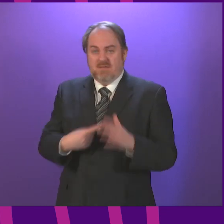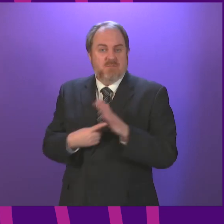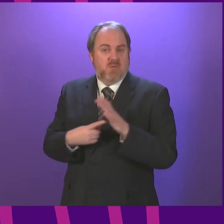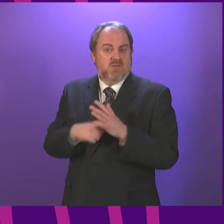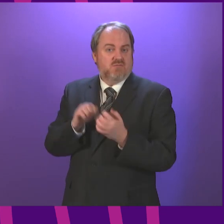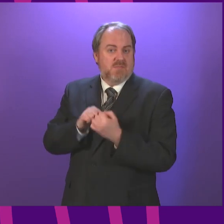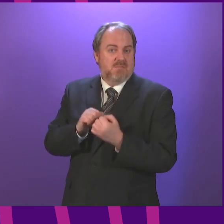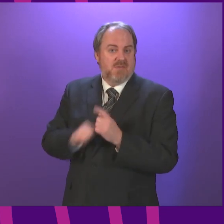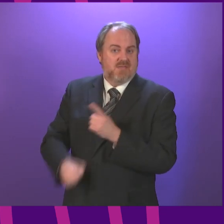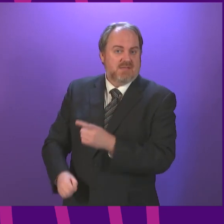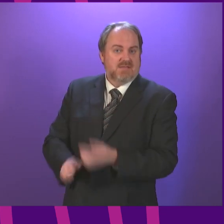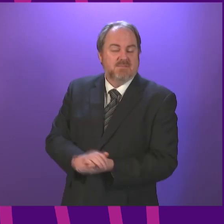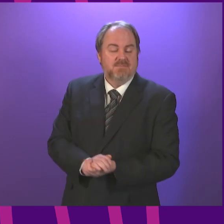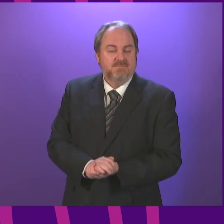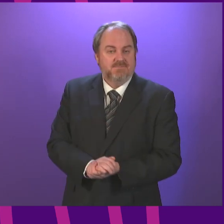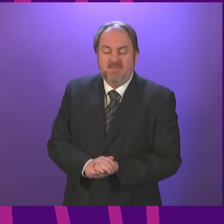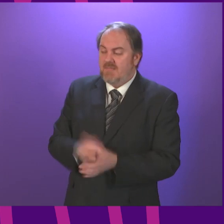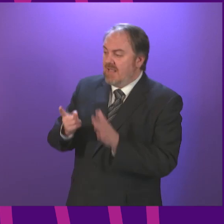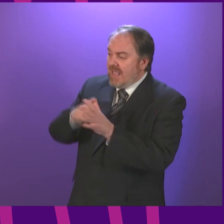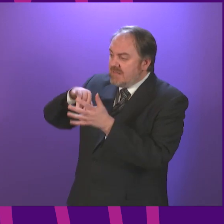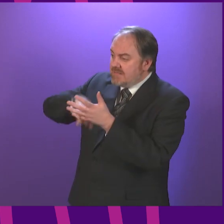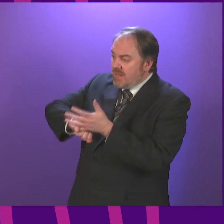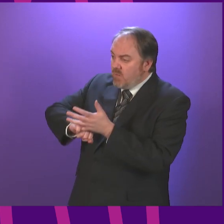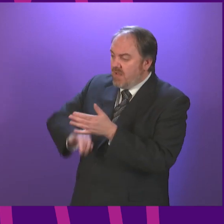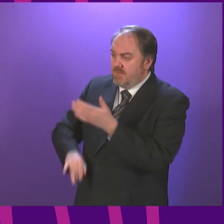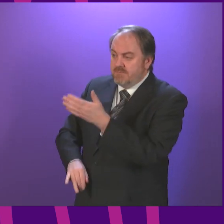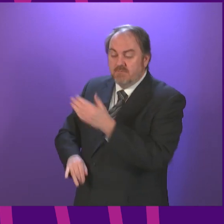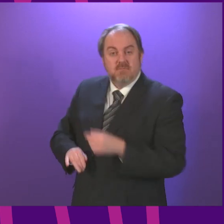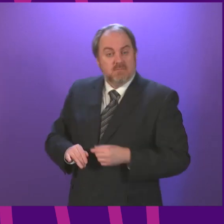Anas Sarwar: I recognise and welcome the steps that the